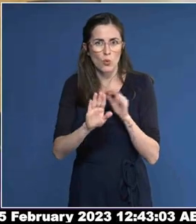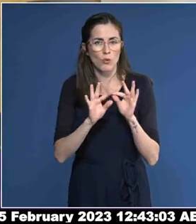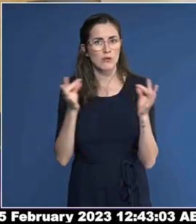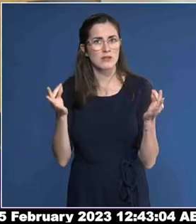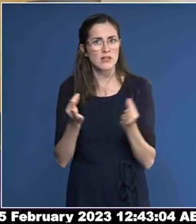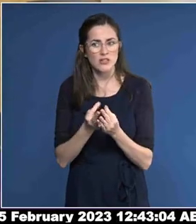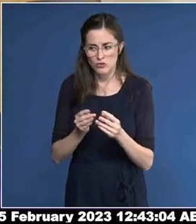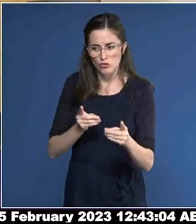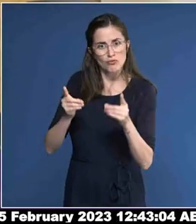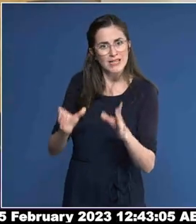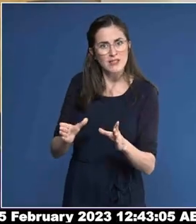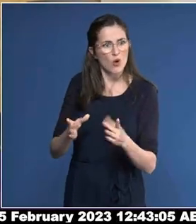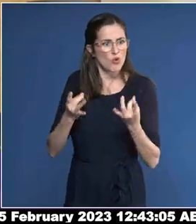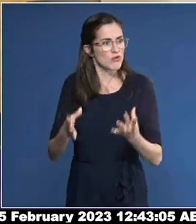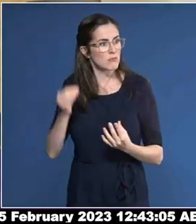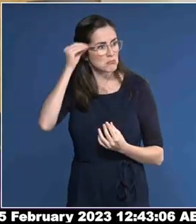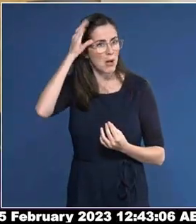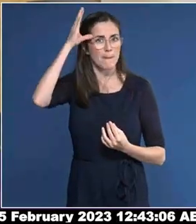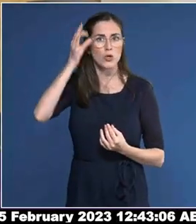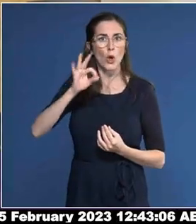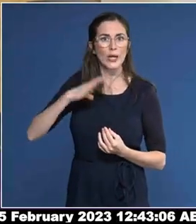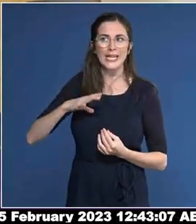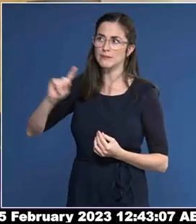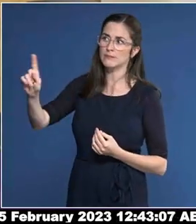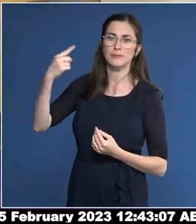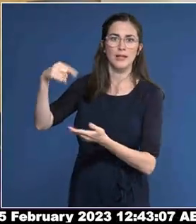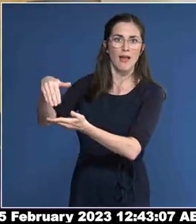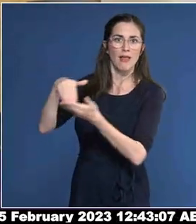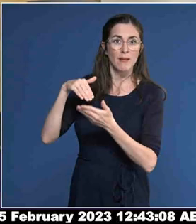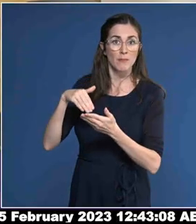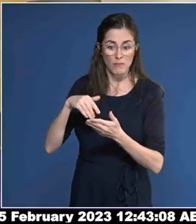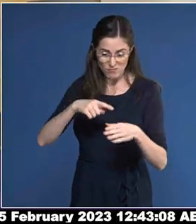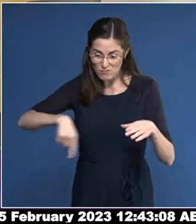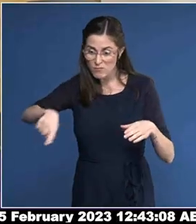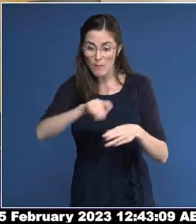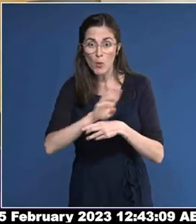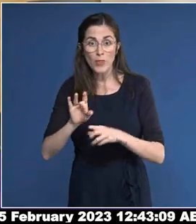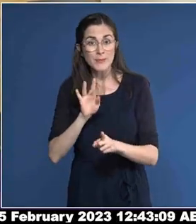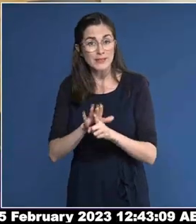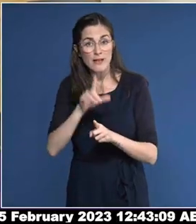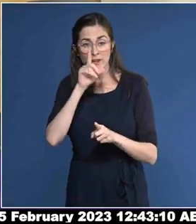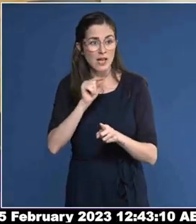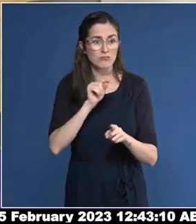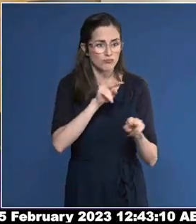sufficient skills to discharge audit risk, human resources, whatever the relevant board